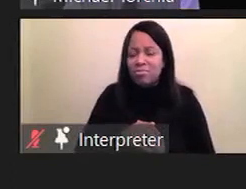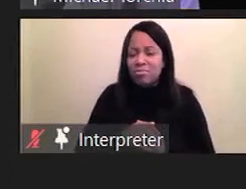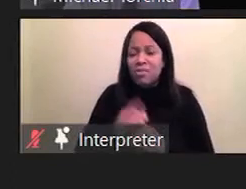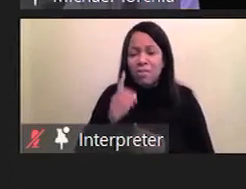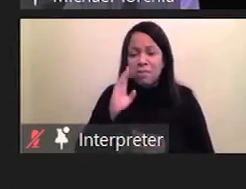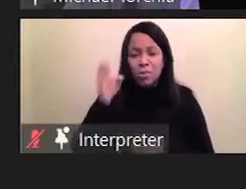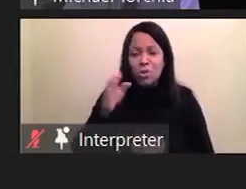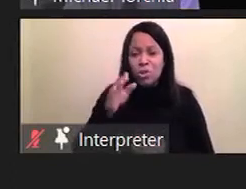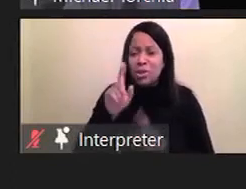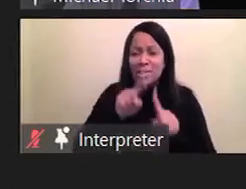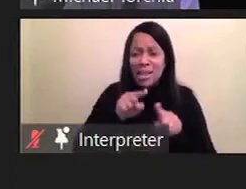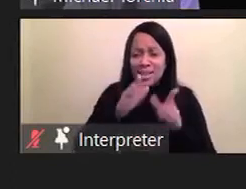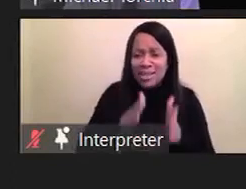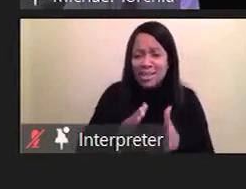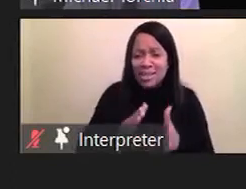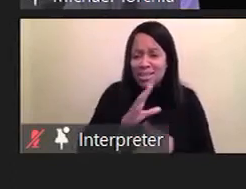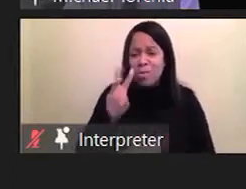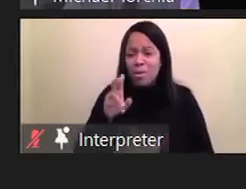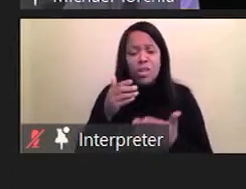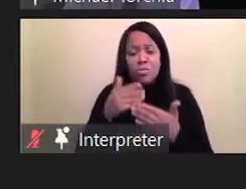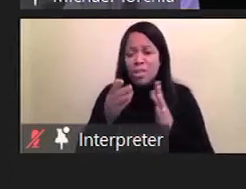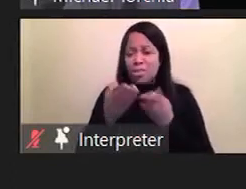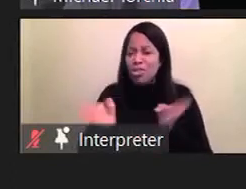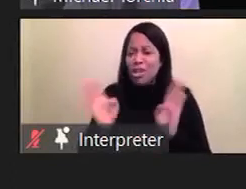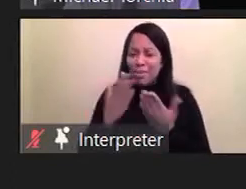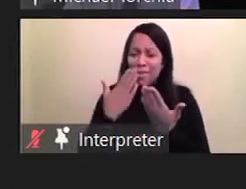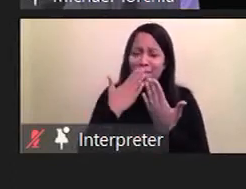So thank you so very much for attending.